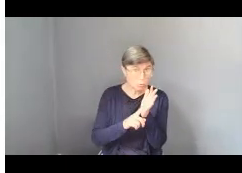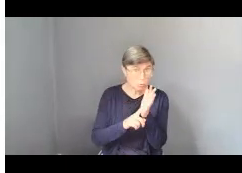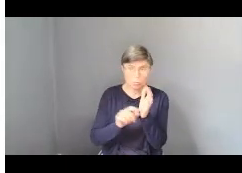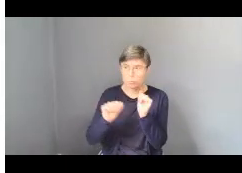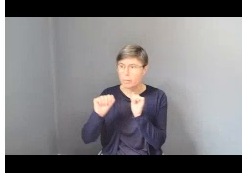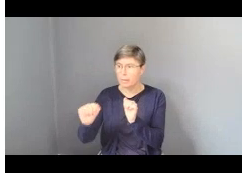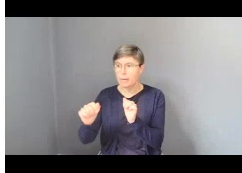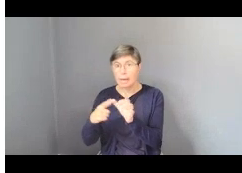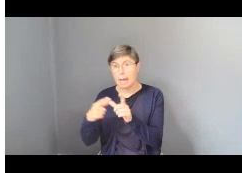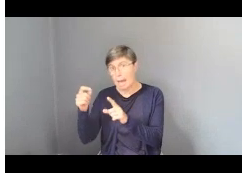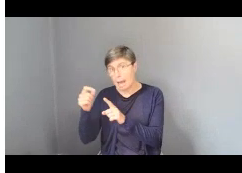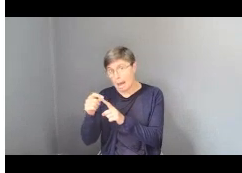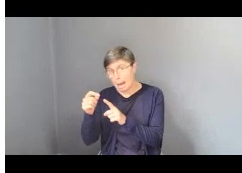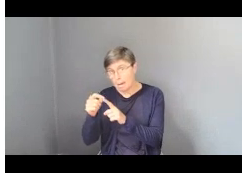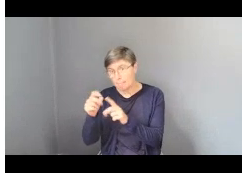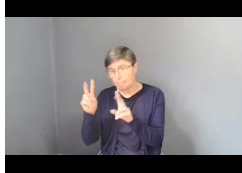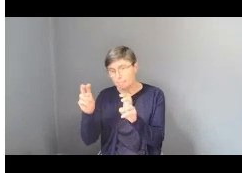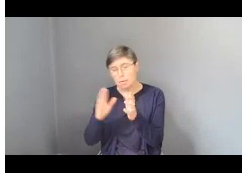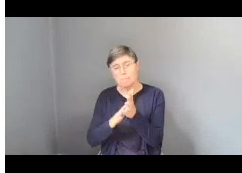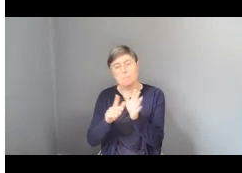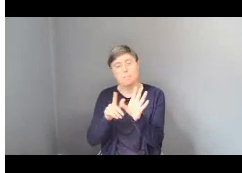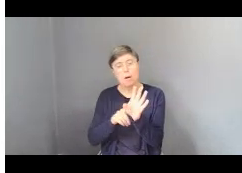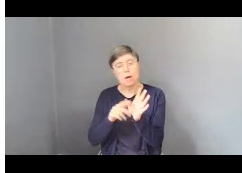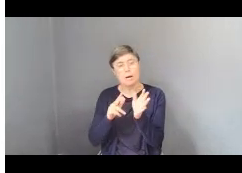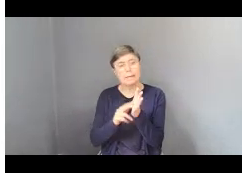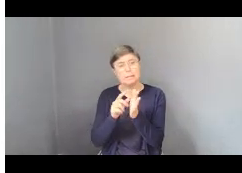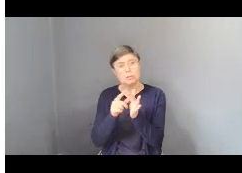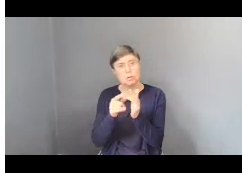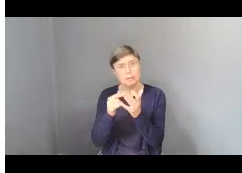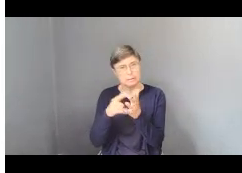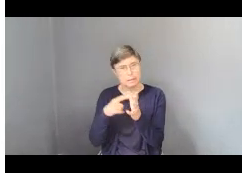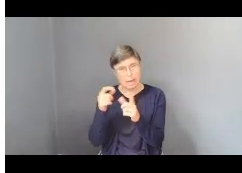or a manual self-management claim form.